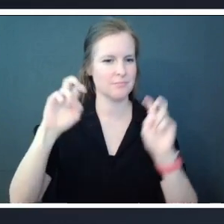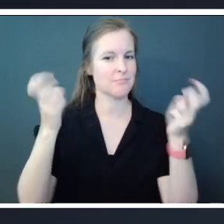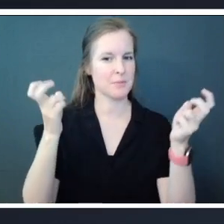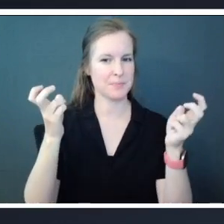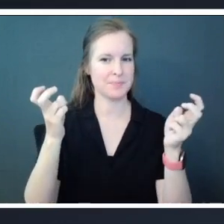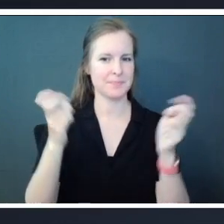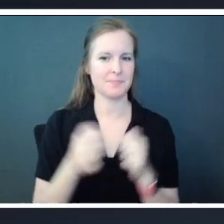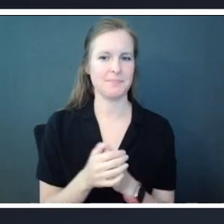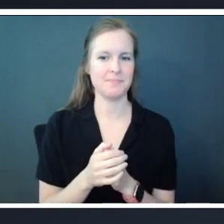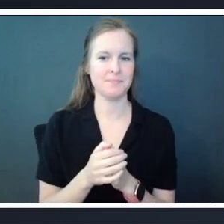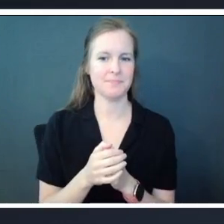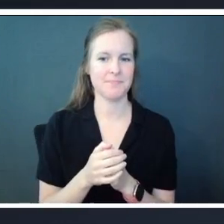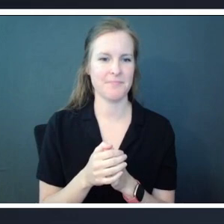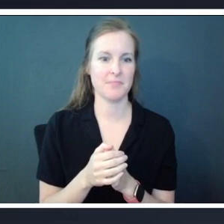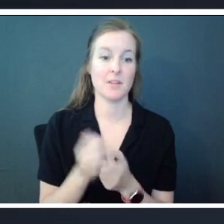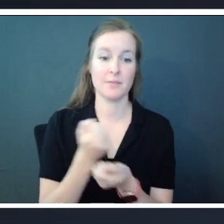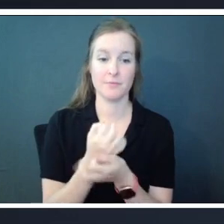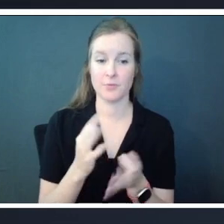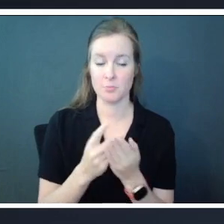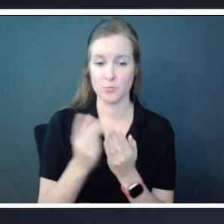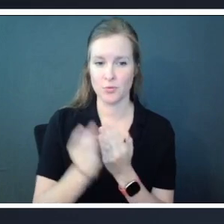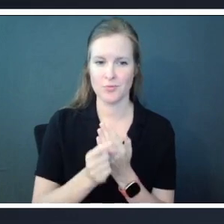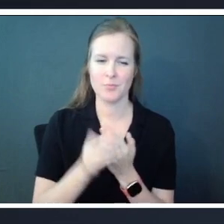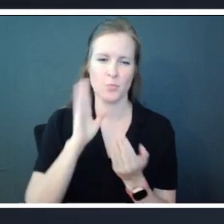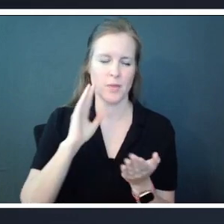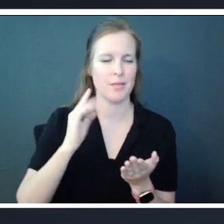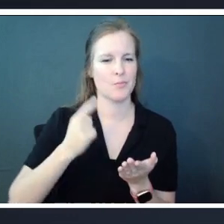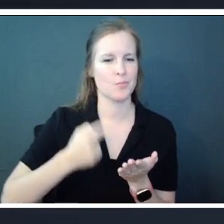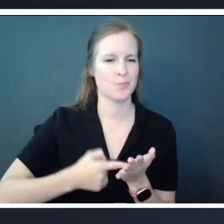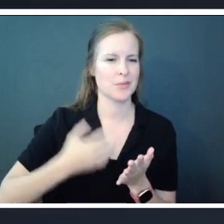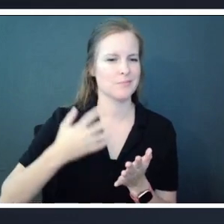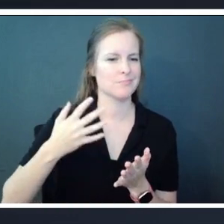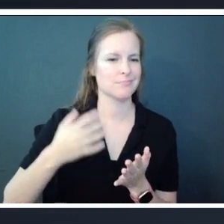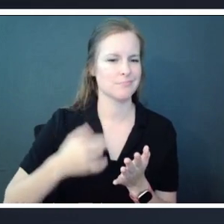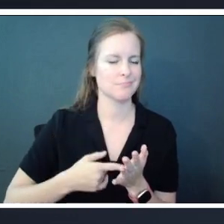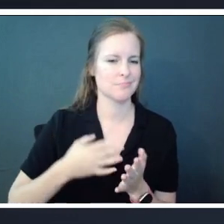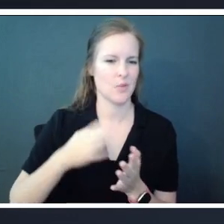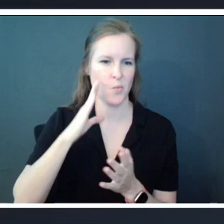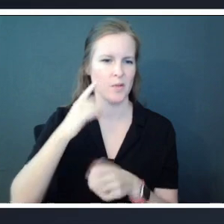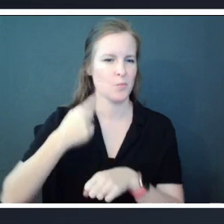three programs take place once a month. So, we'll get to those for the engage portion. But this is